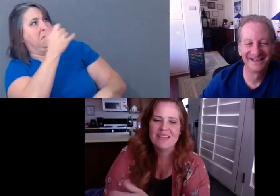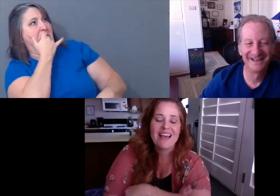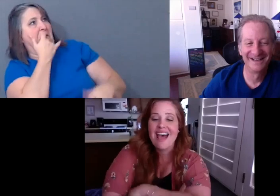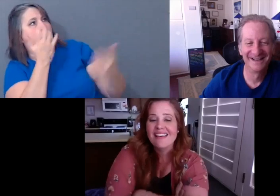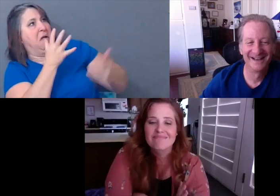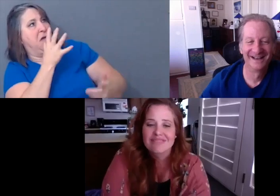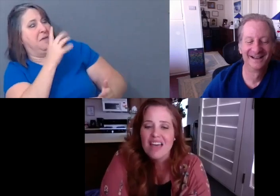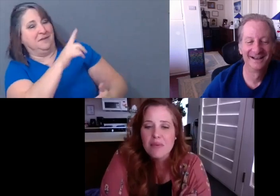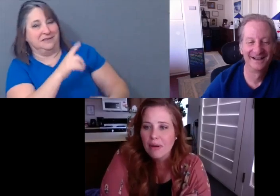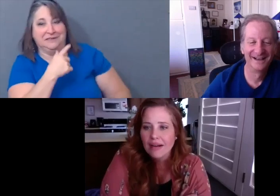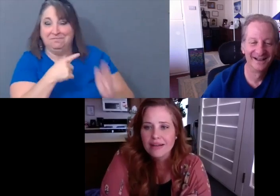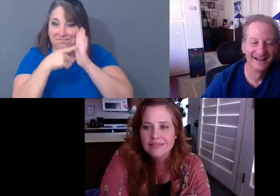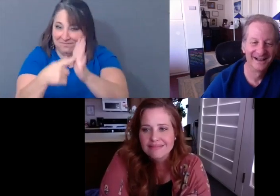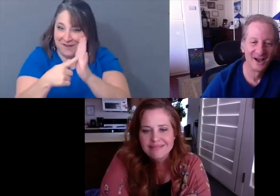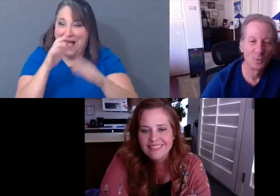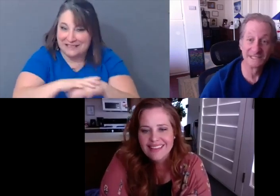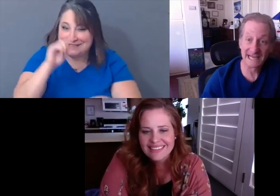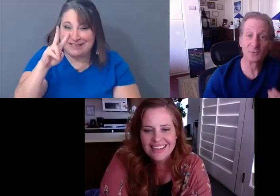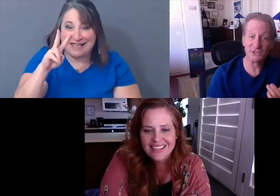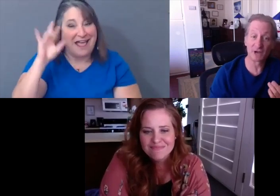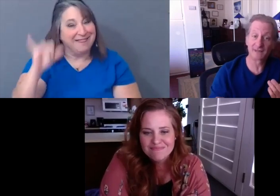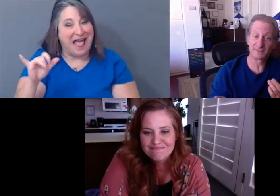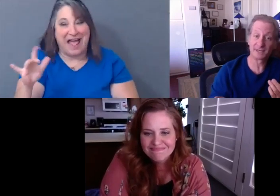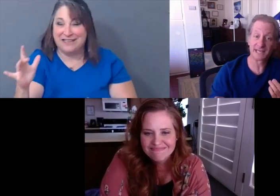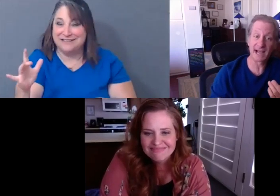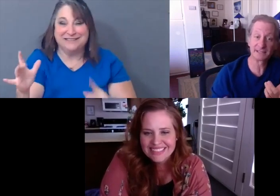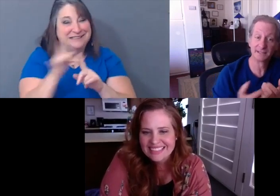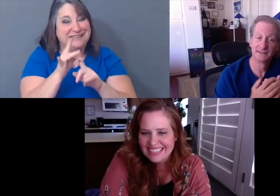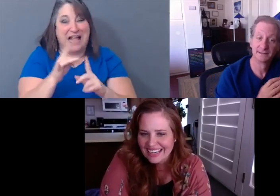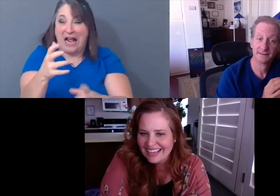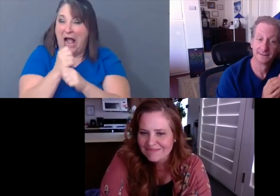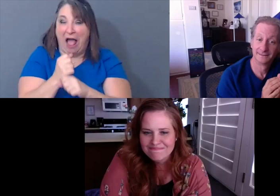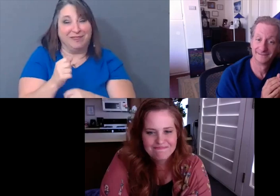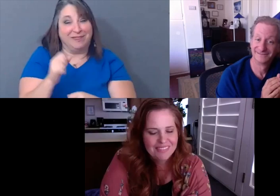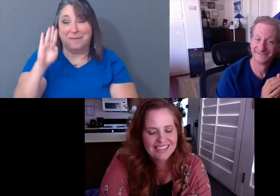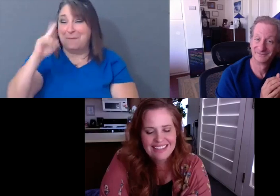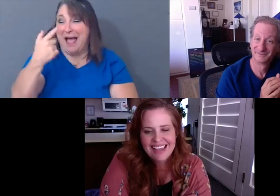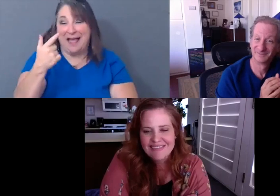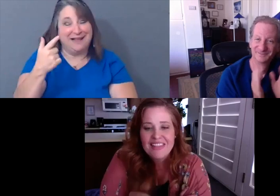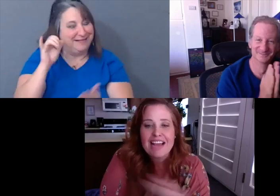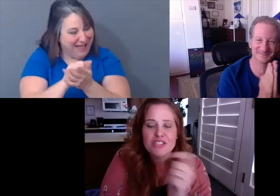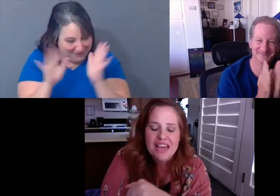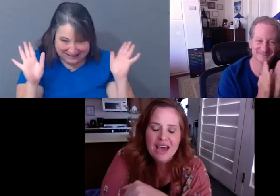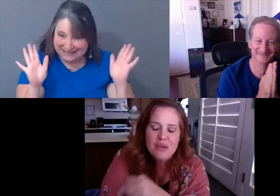but I got the bug. Was that when you got the bug tacked? Yeah, that did. And then after that,